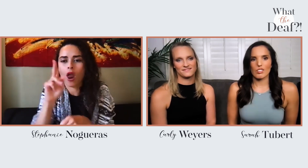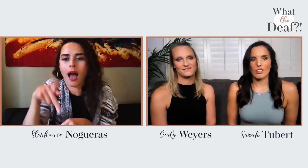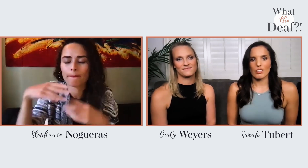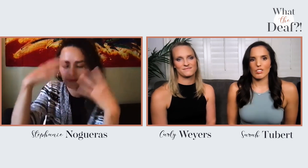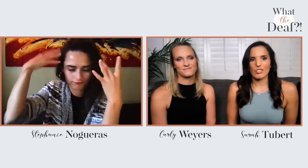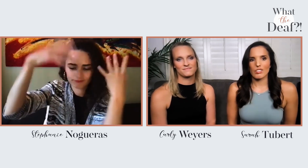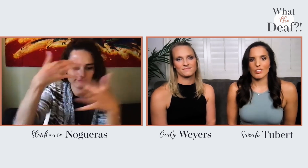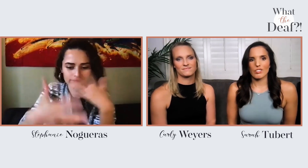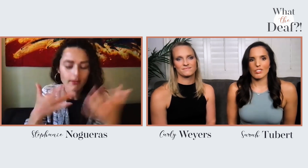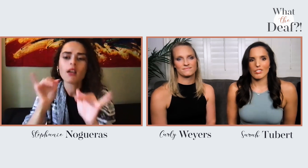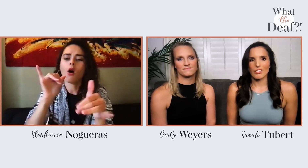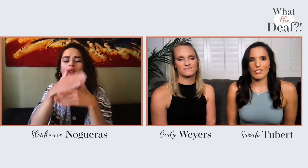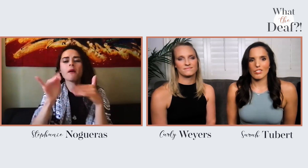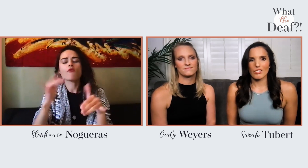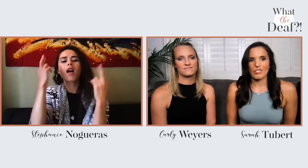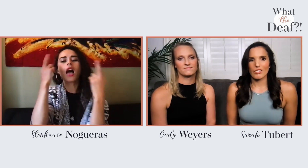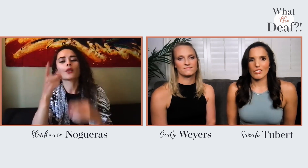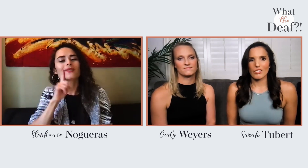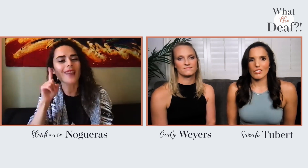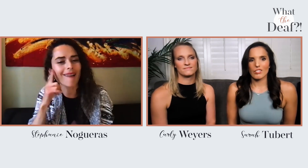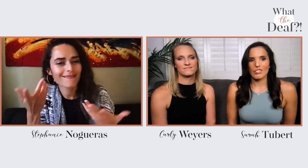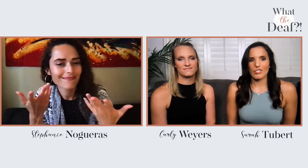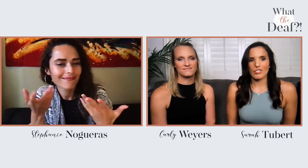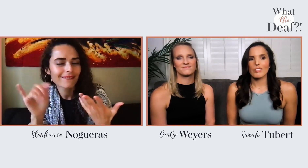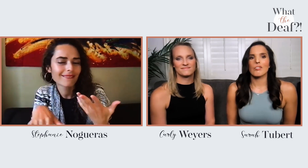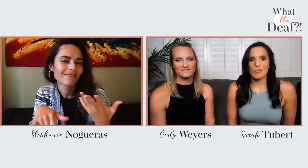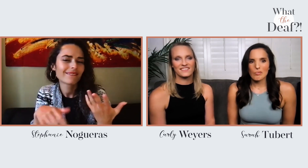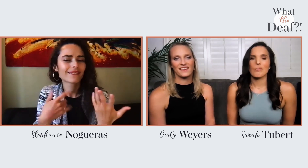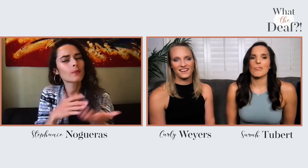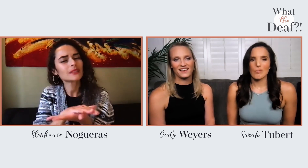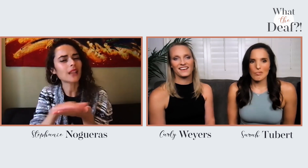You know, I showed up, I got into makeup, got going, and that's when, you know, people realized that I was,